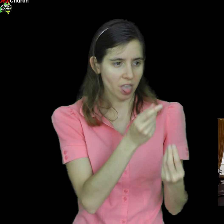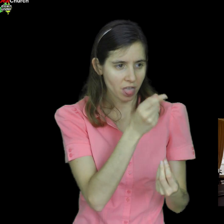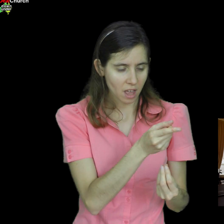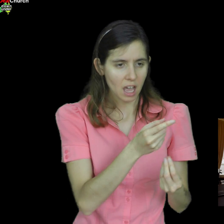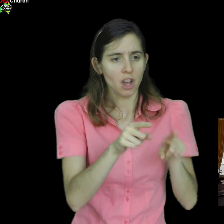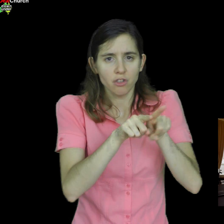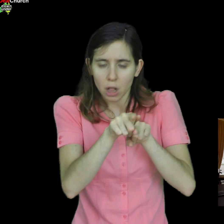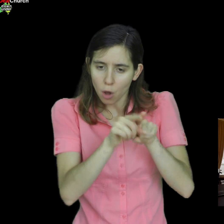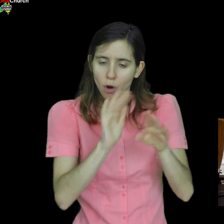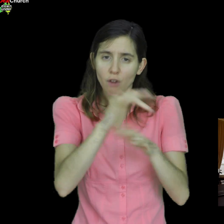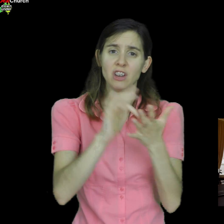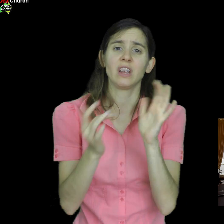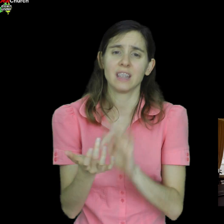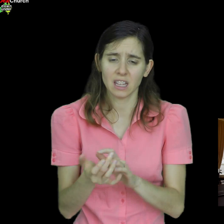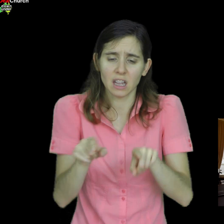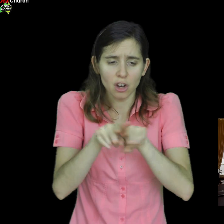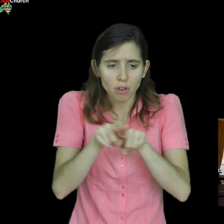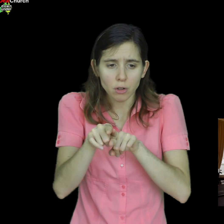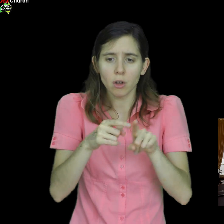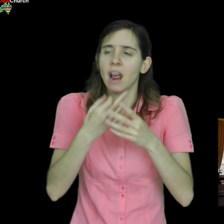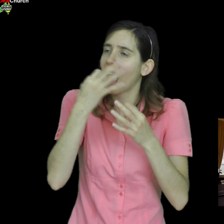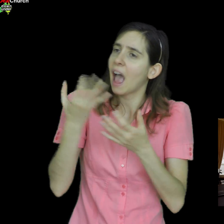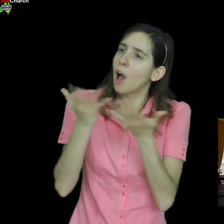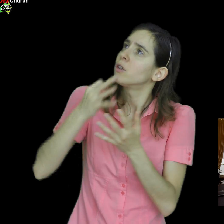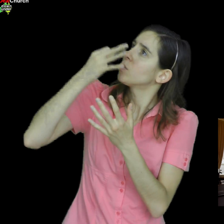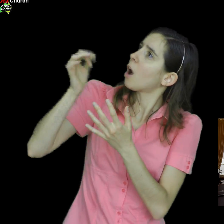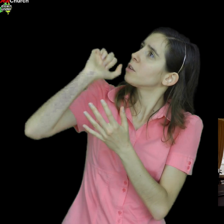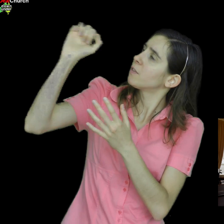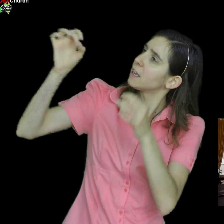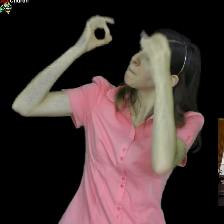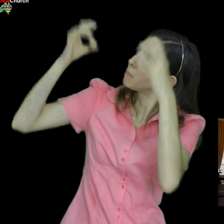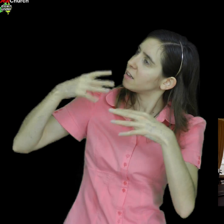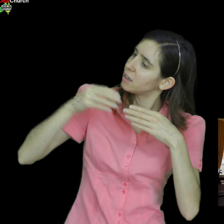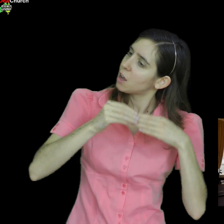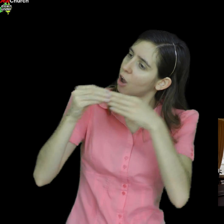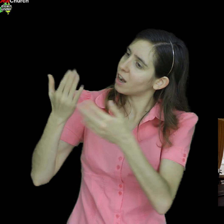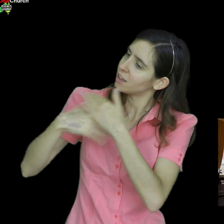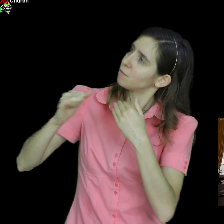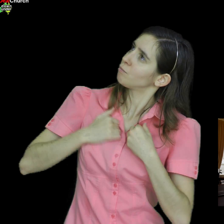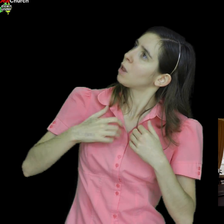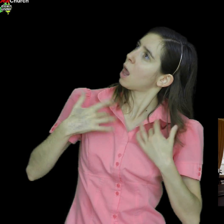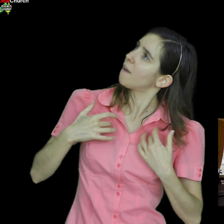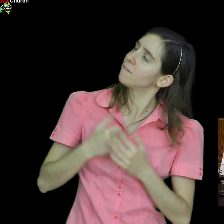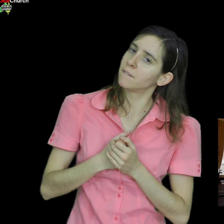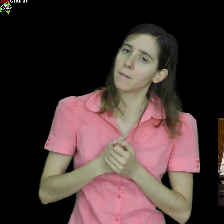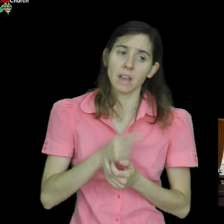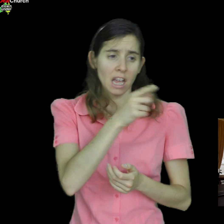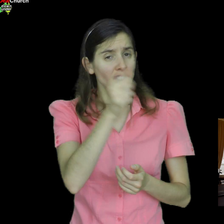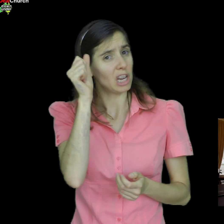and how to seek his blessing and guidance in her life. Sucheen knew she